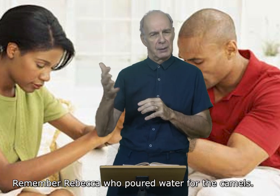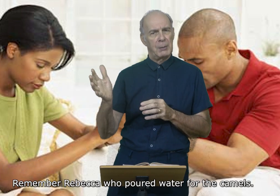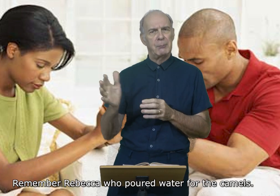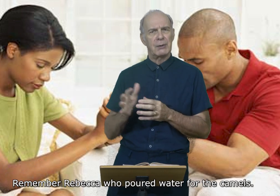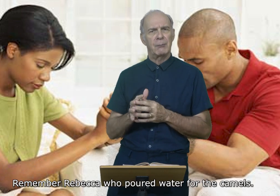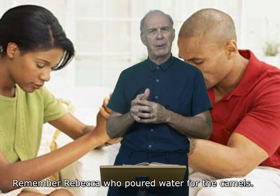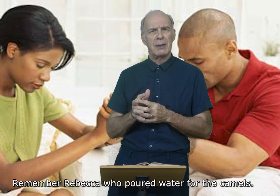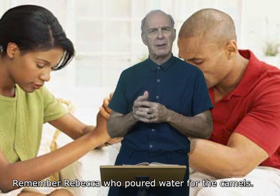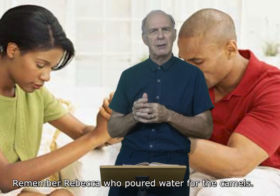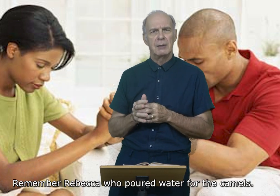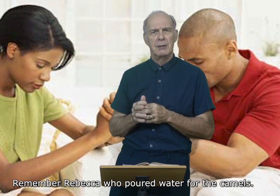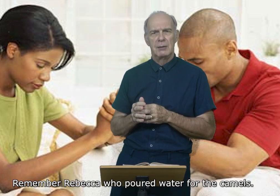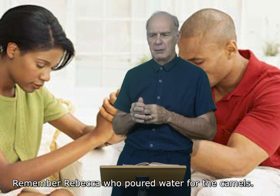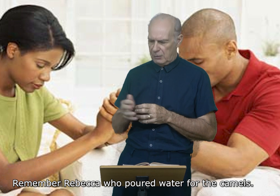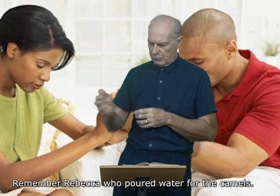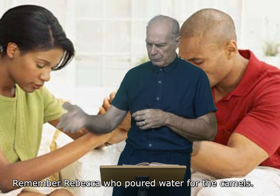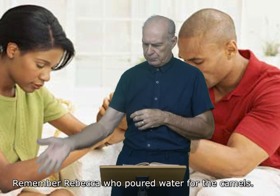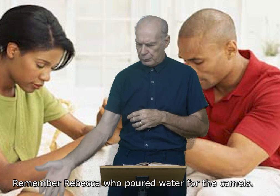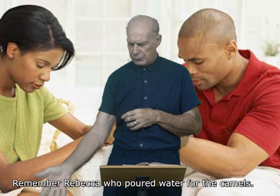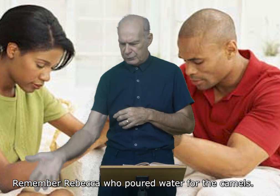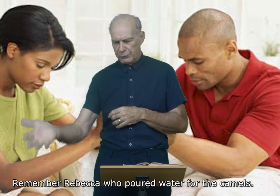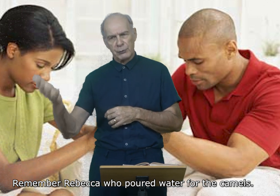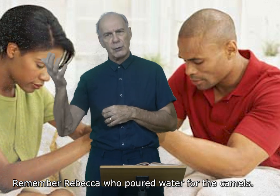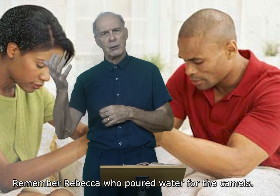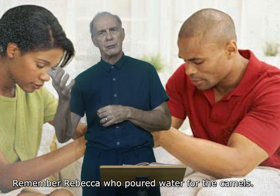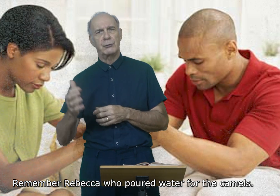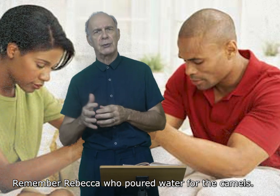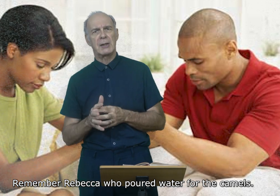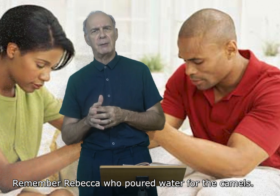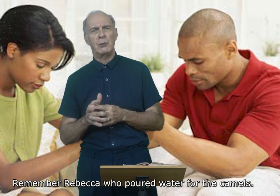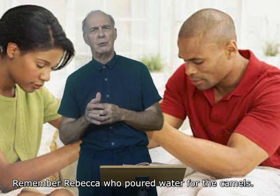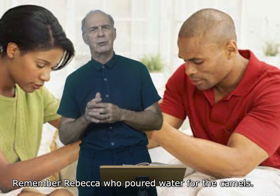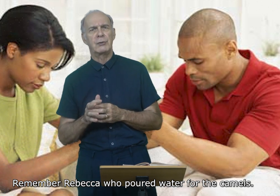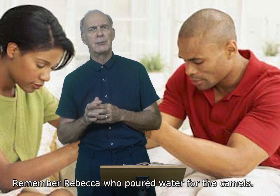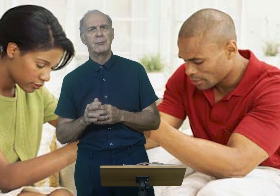Remember Rebecca who poured water for the camels.